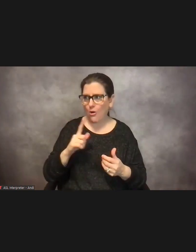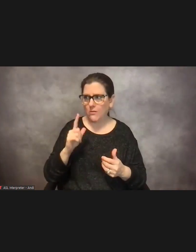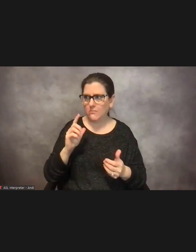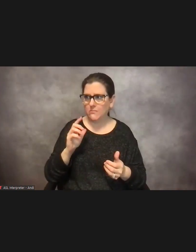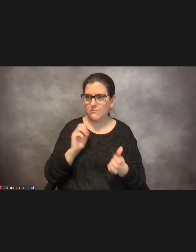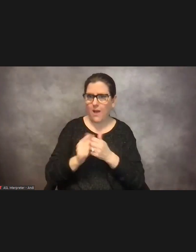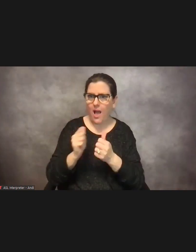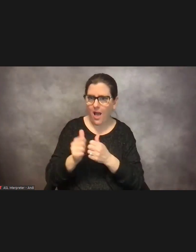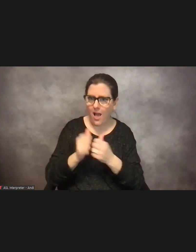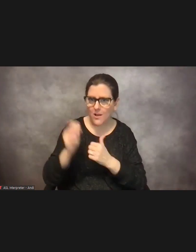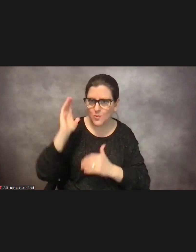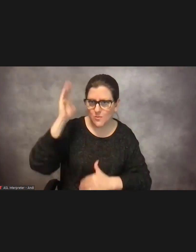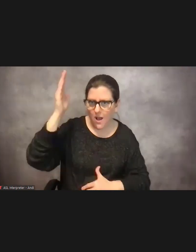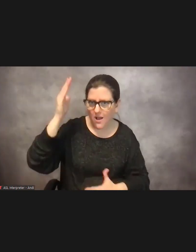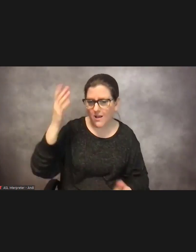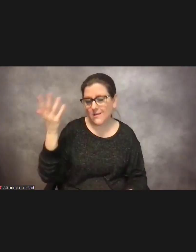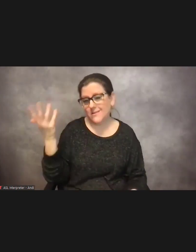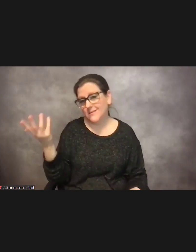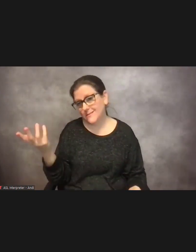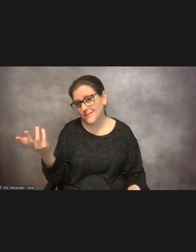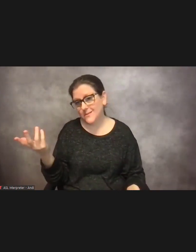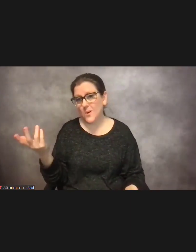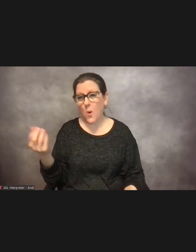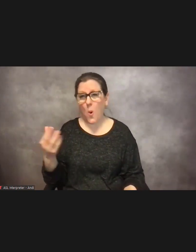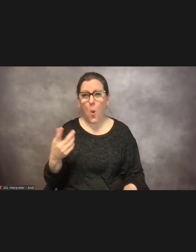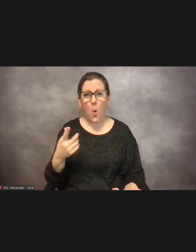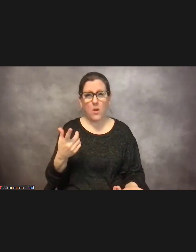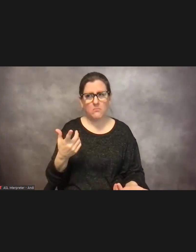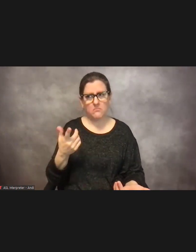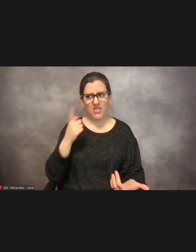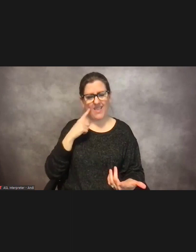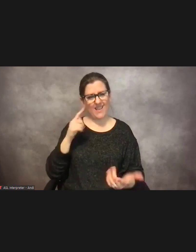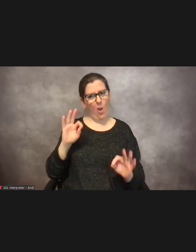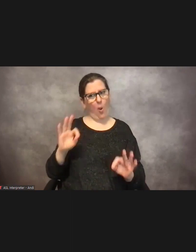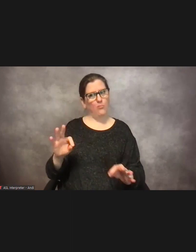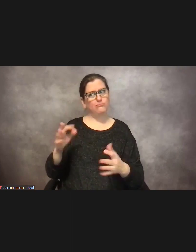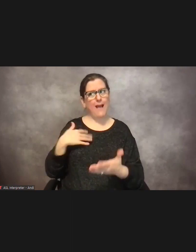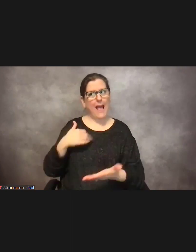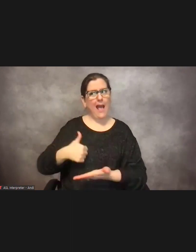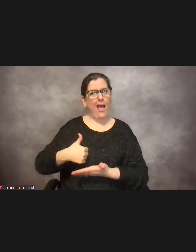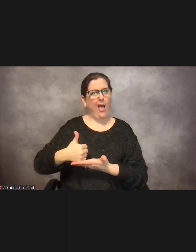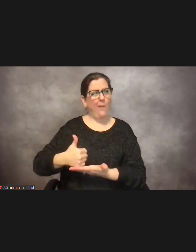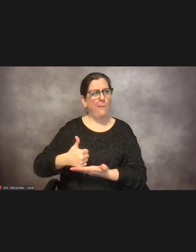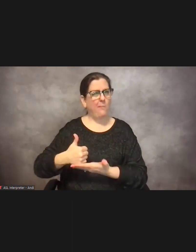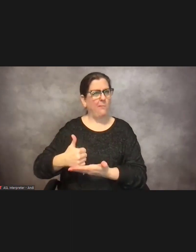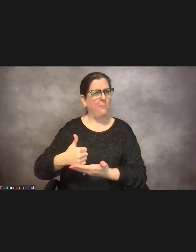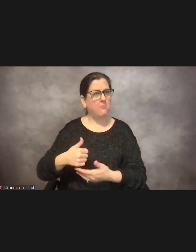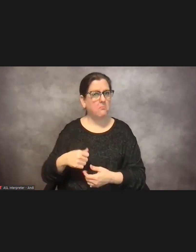passing more children than they should be. They may be thinking they're doing children a favor by helping